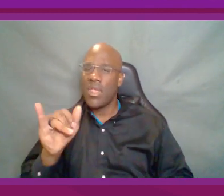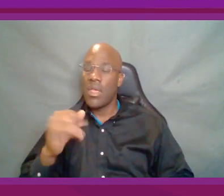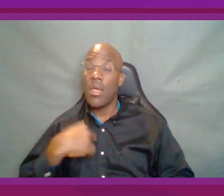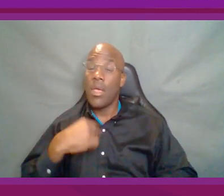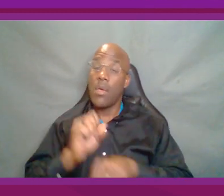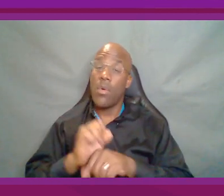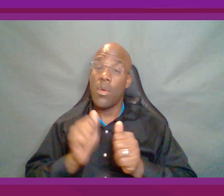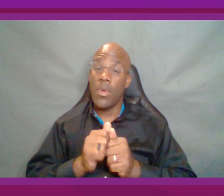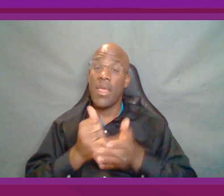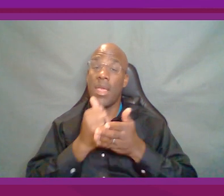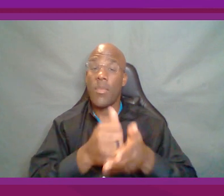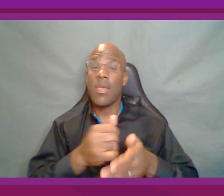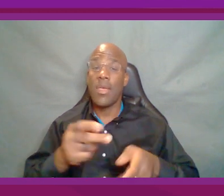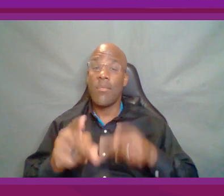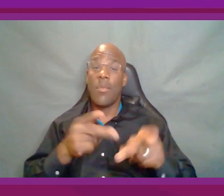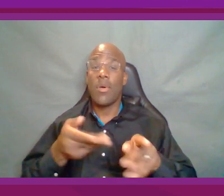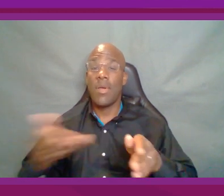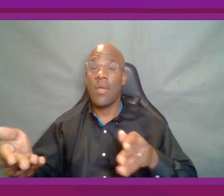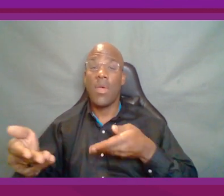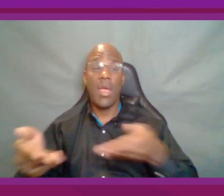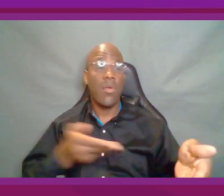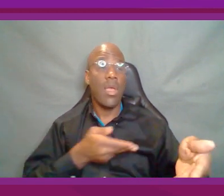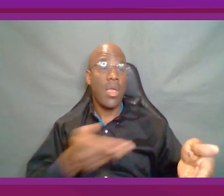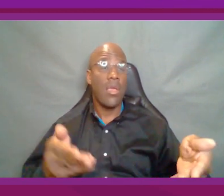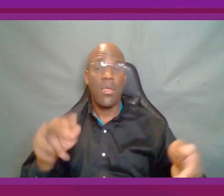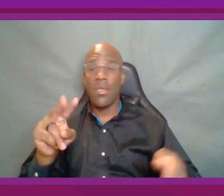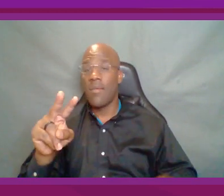I work with helping people get work and I've worked in that position and vocational